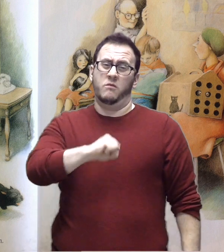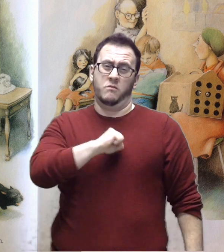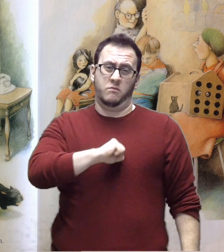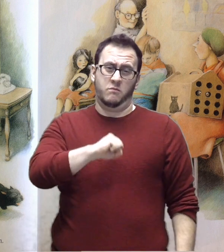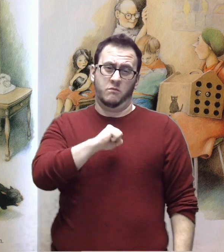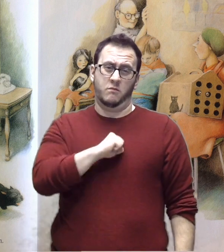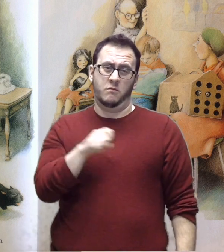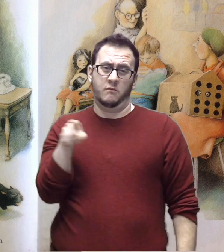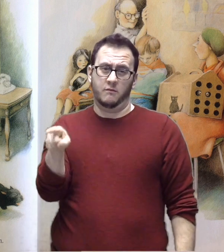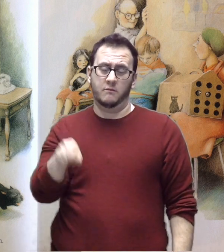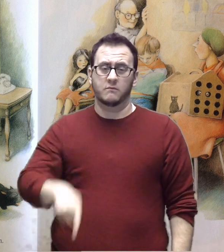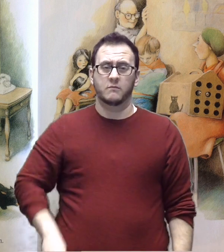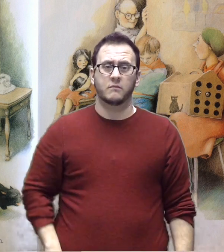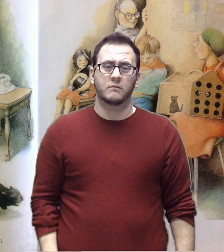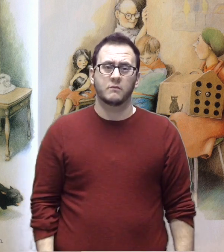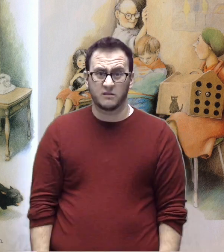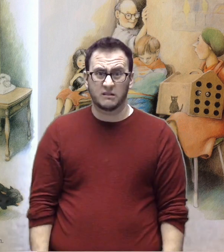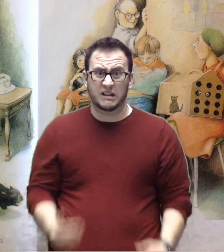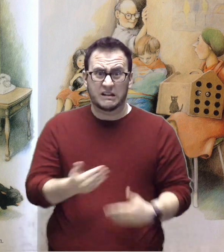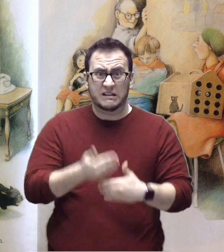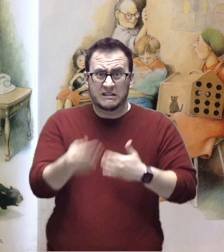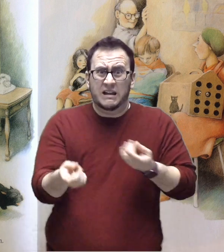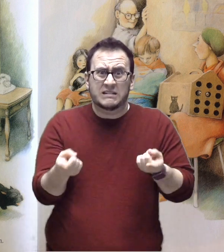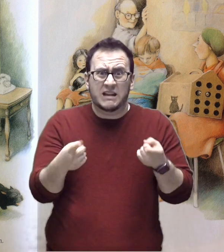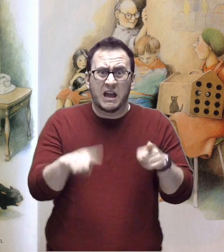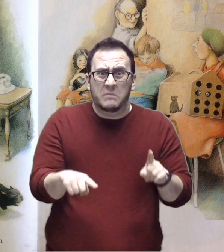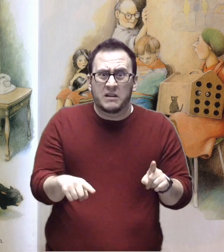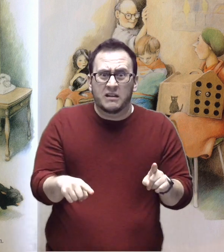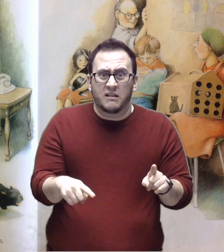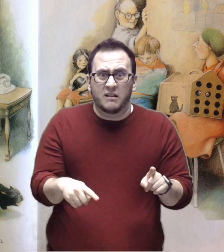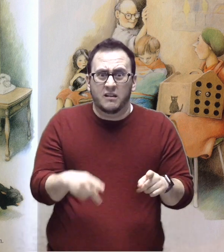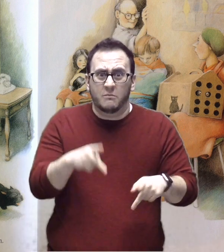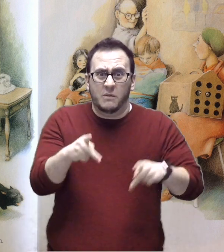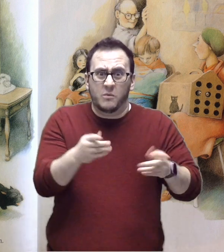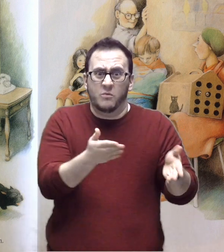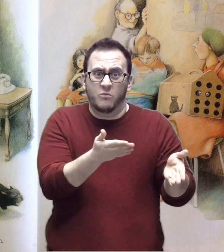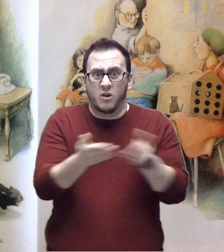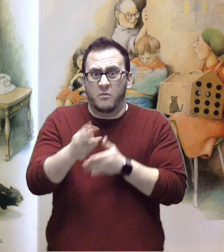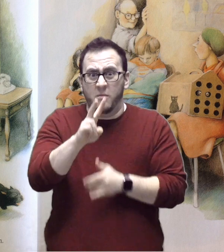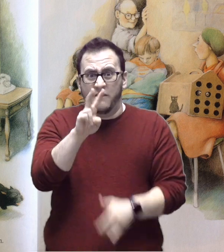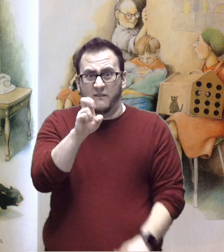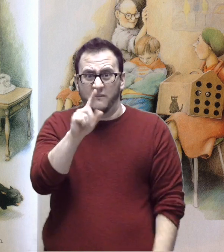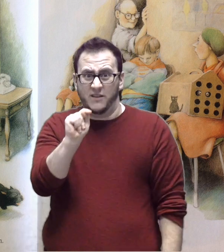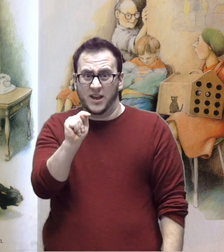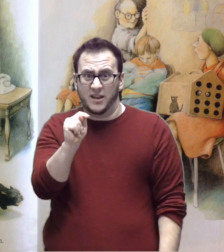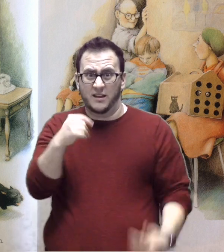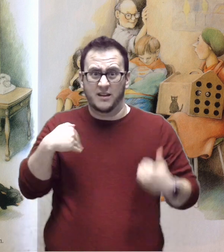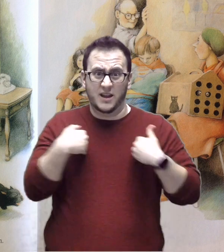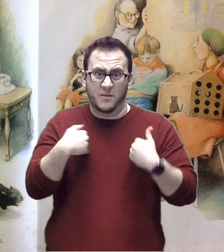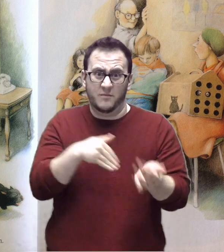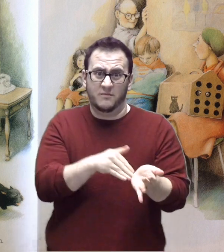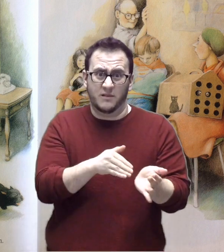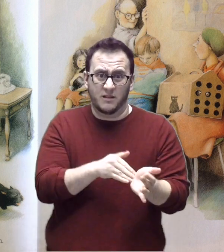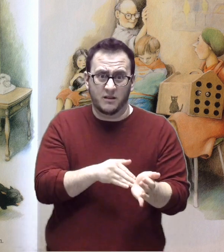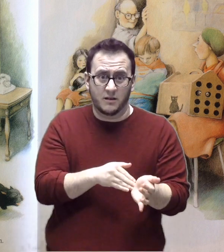The next thing he knew, he was being taken to the vet. Poor Sid, he was taken not once…